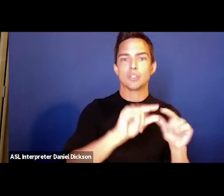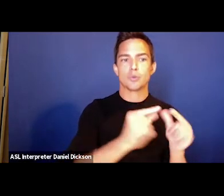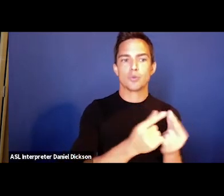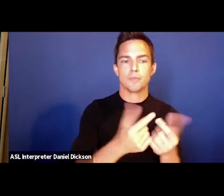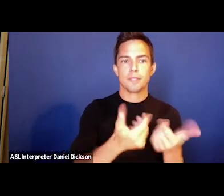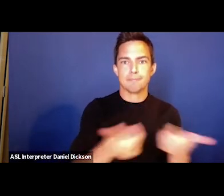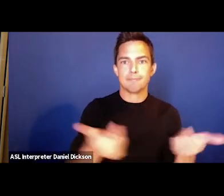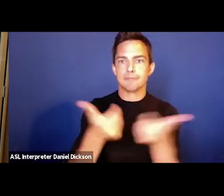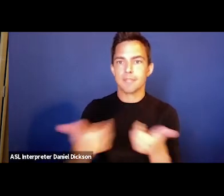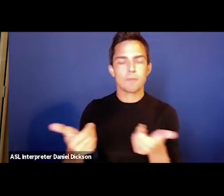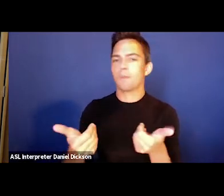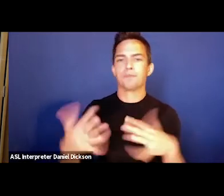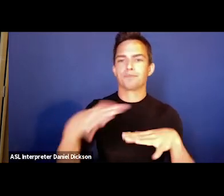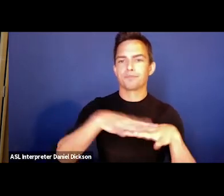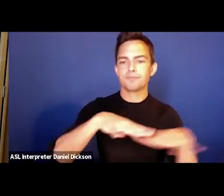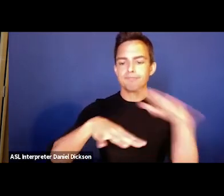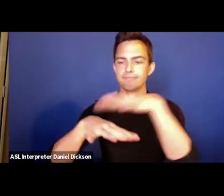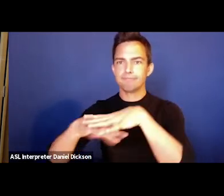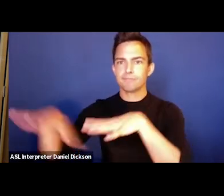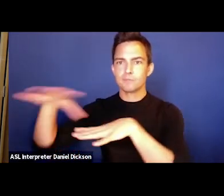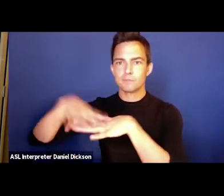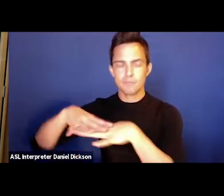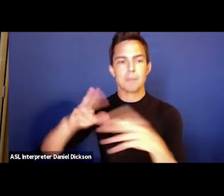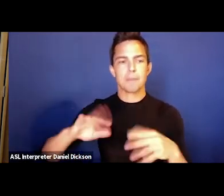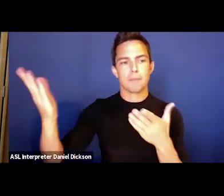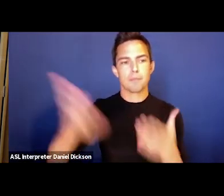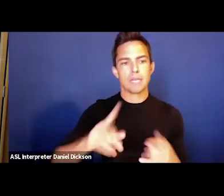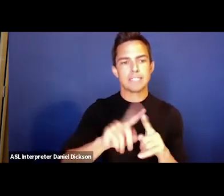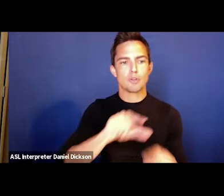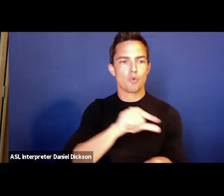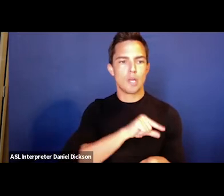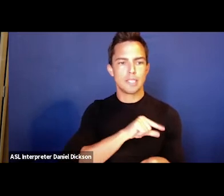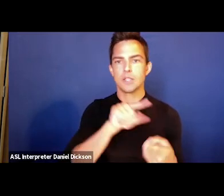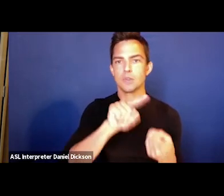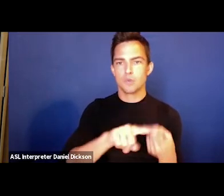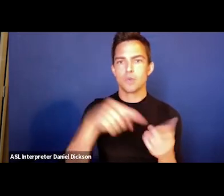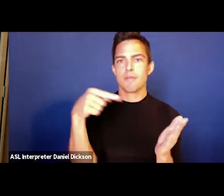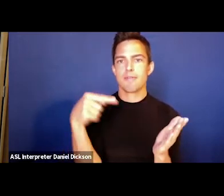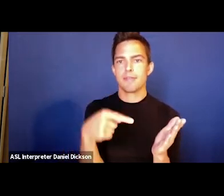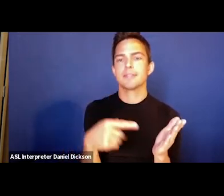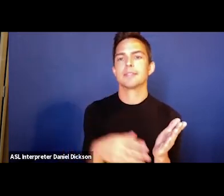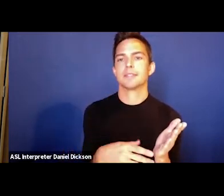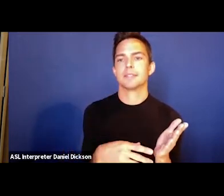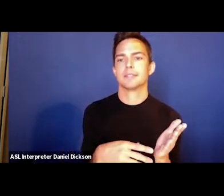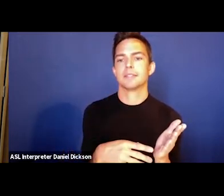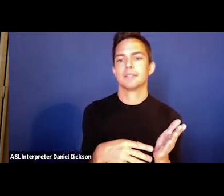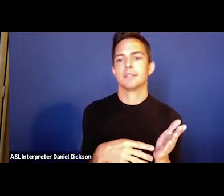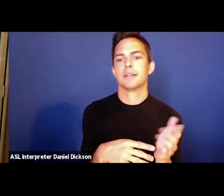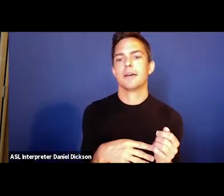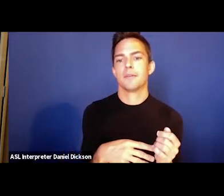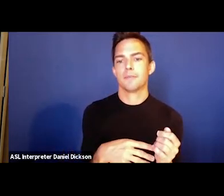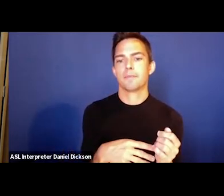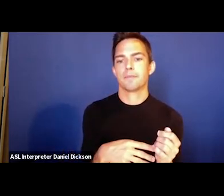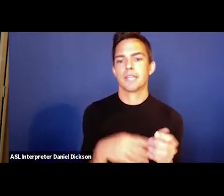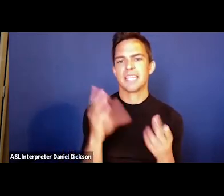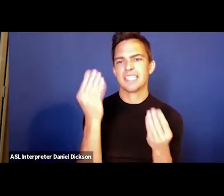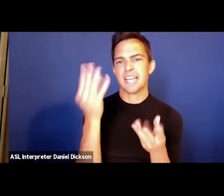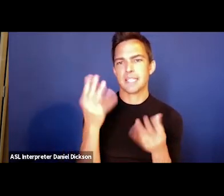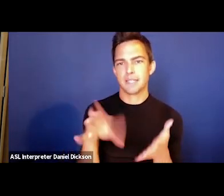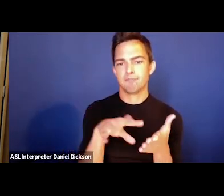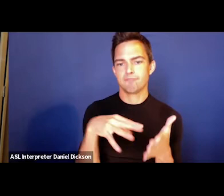bring all sorts of different qualities to this to this data and one of it is having more than